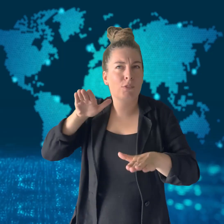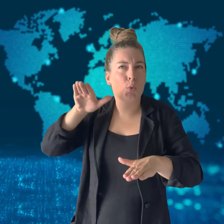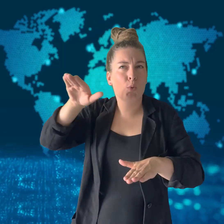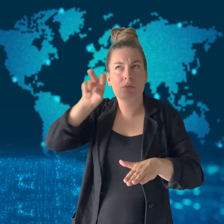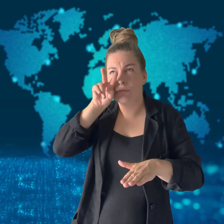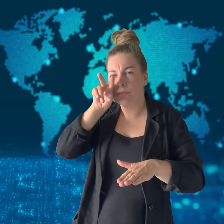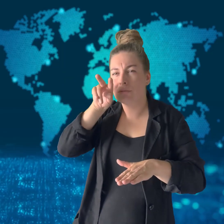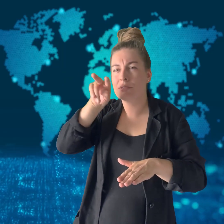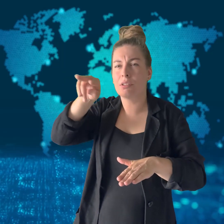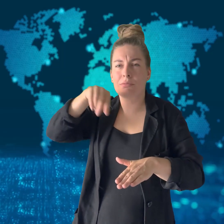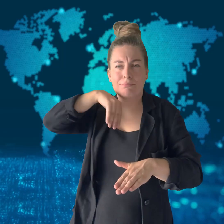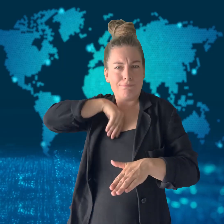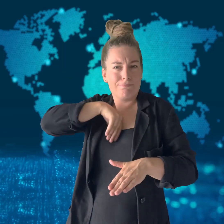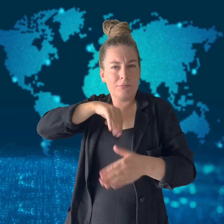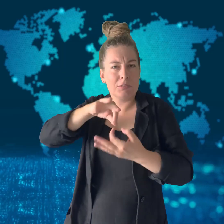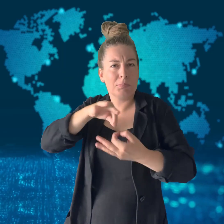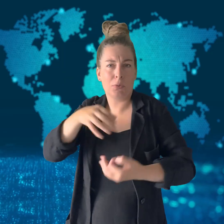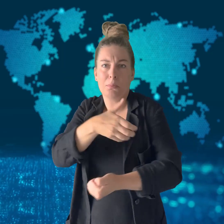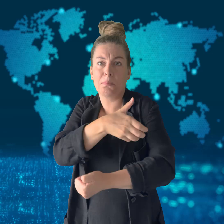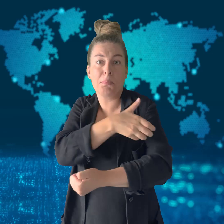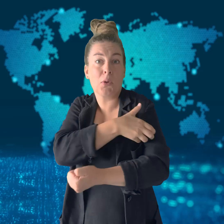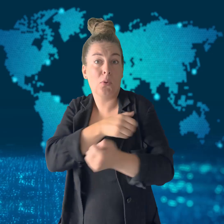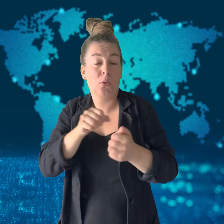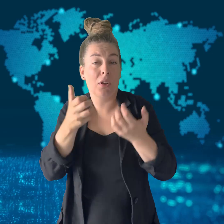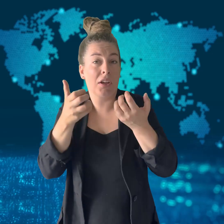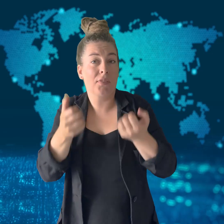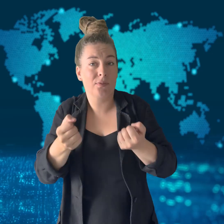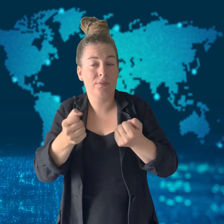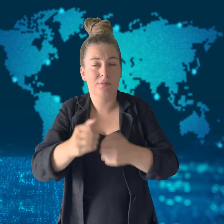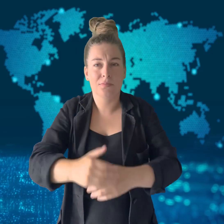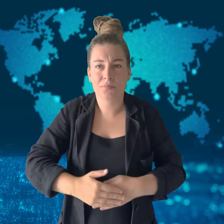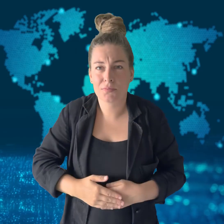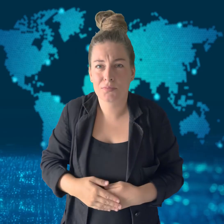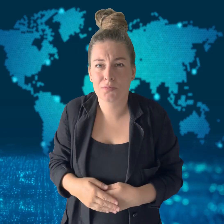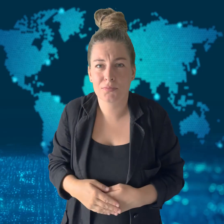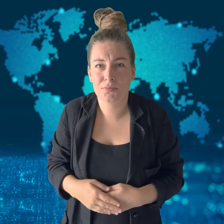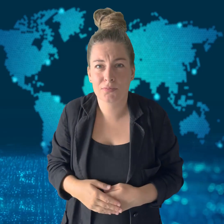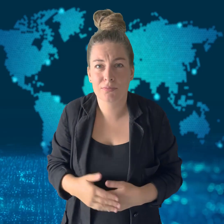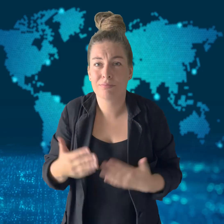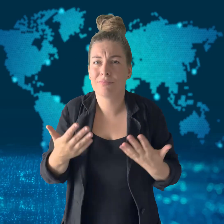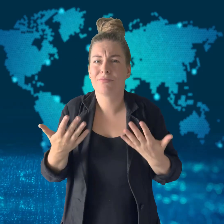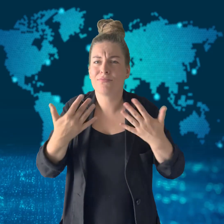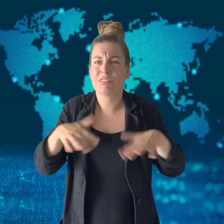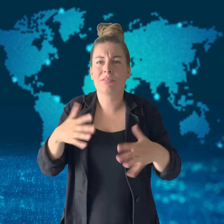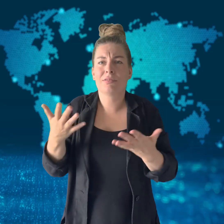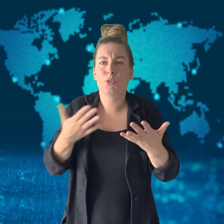and published an autobiography where she claimed